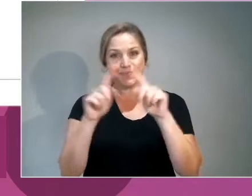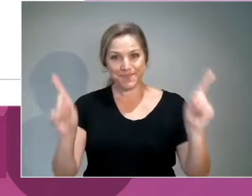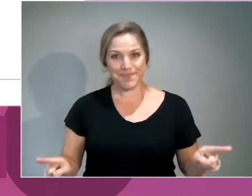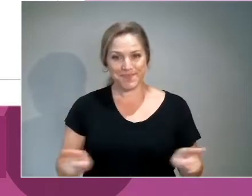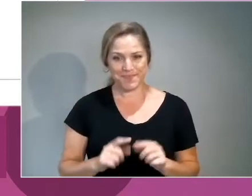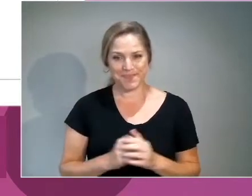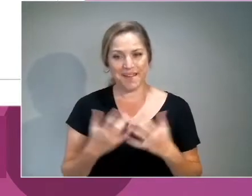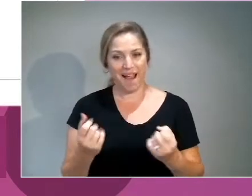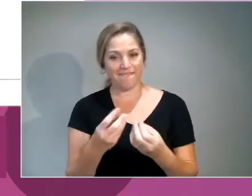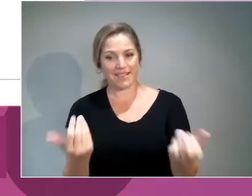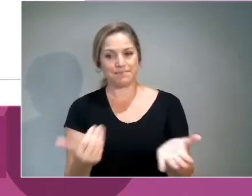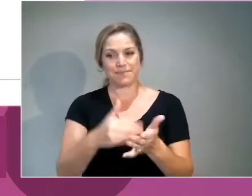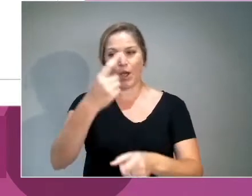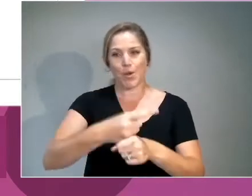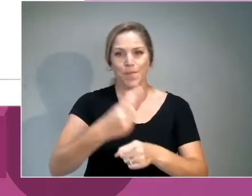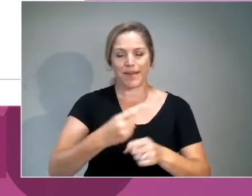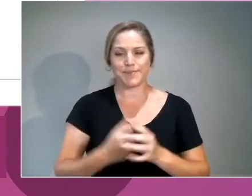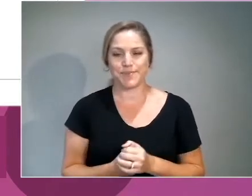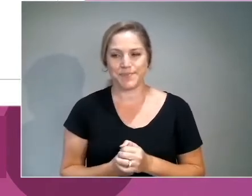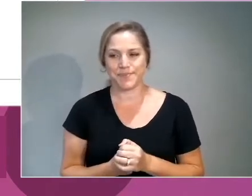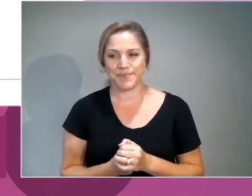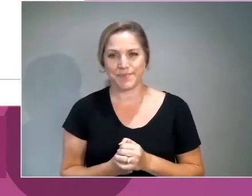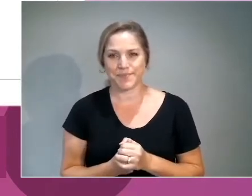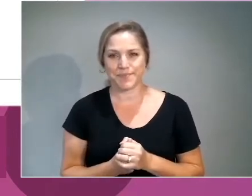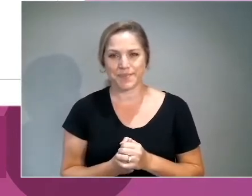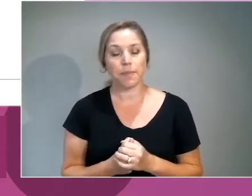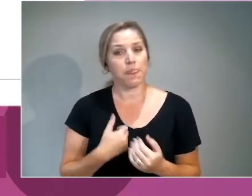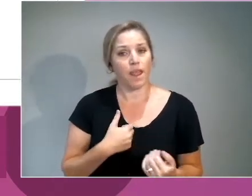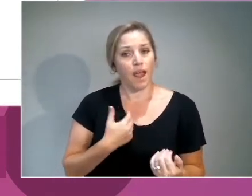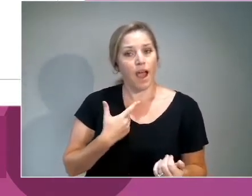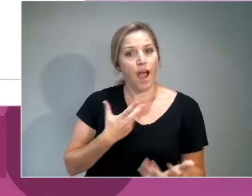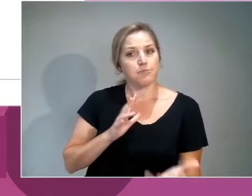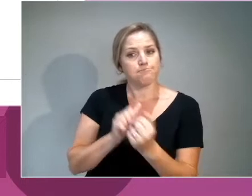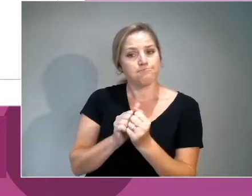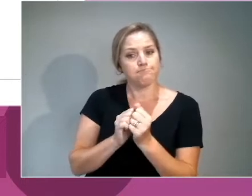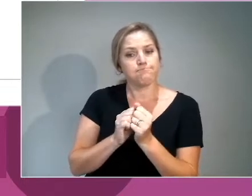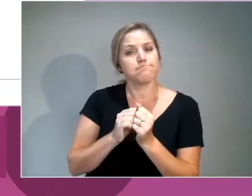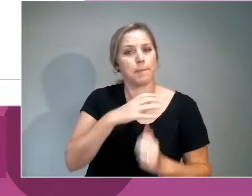welcome the comments of Minister Fletcher in terms of the intersect between mental health